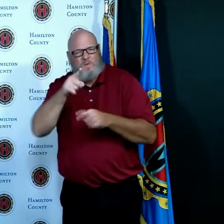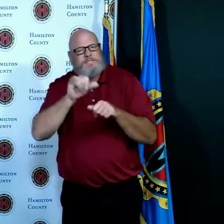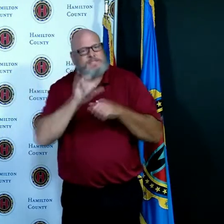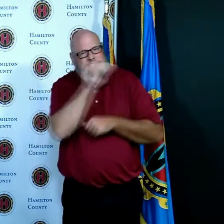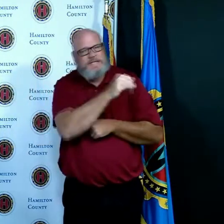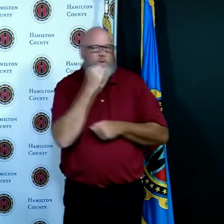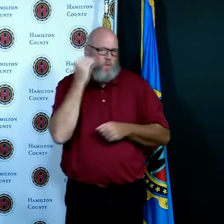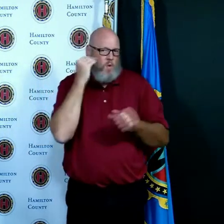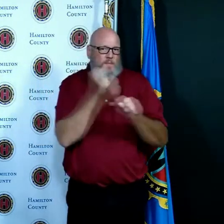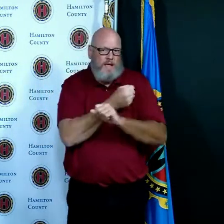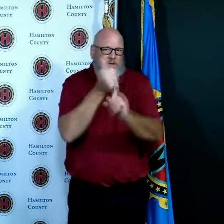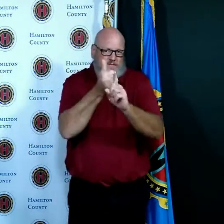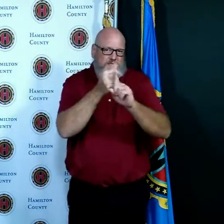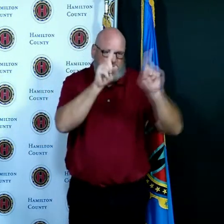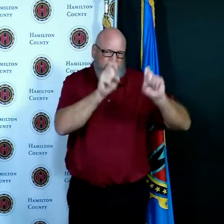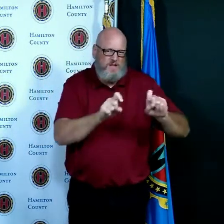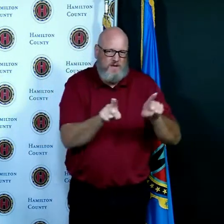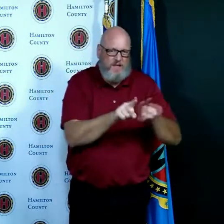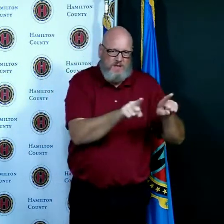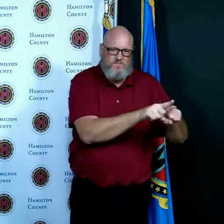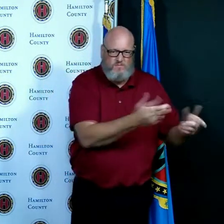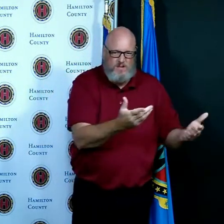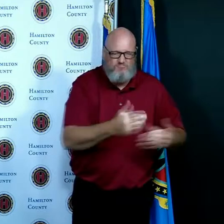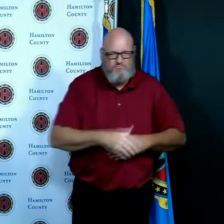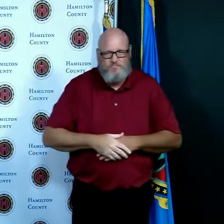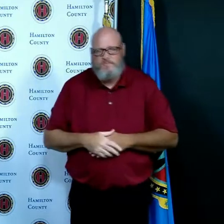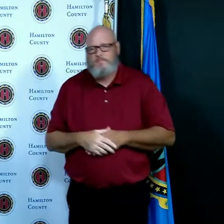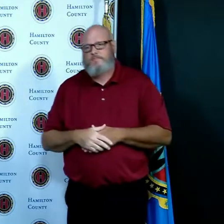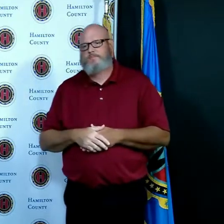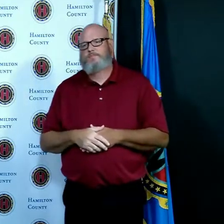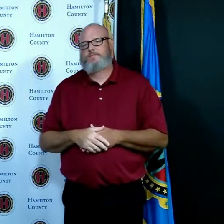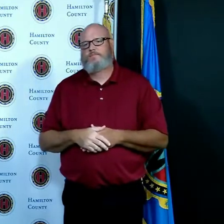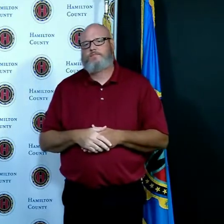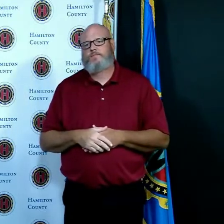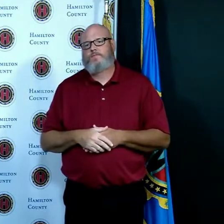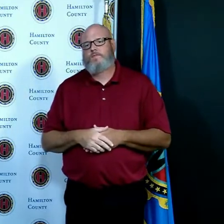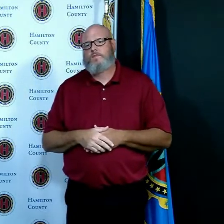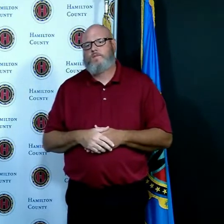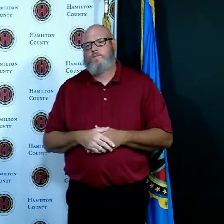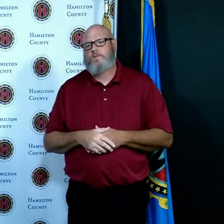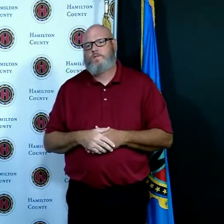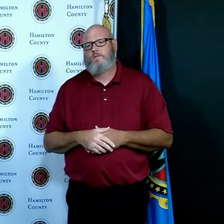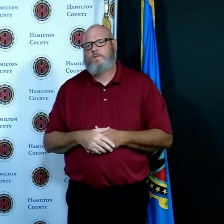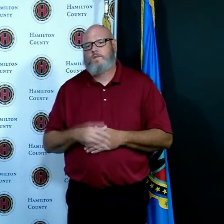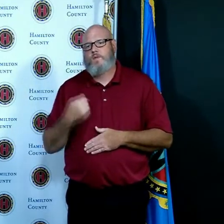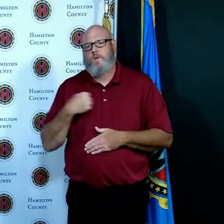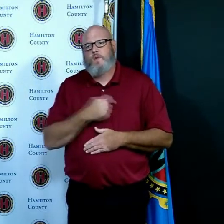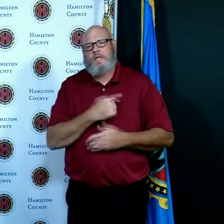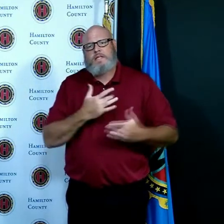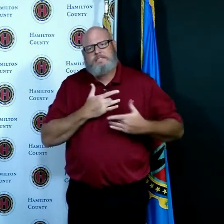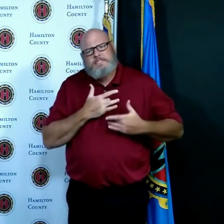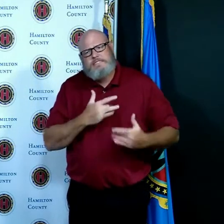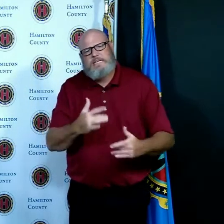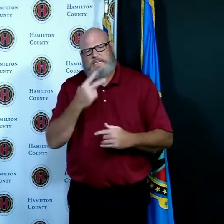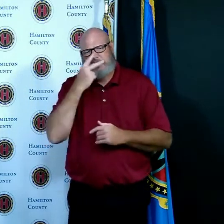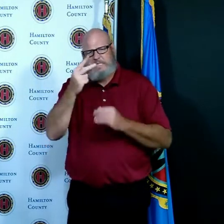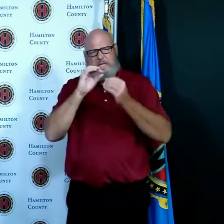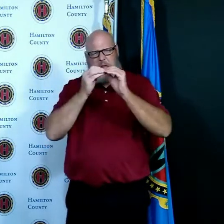although generally things have leveled out we continue to see cases county-wide we continue to see about 80 cases when you